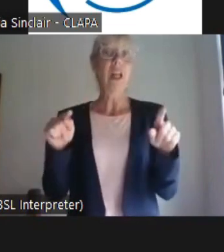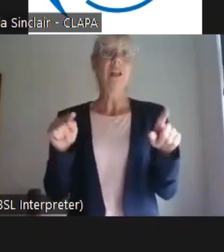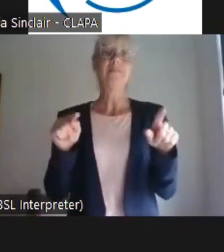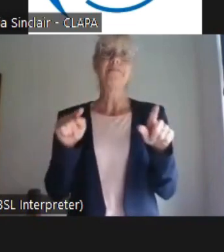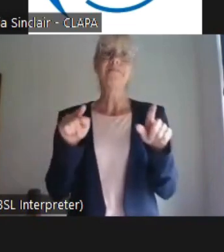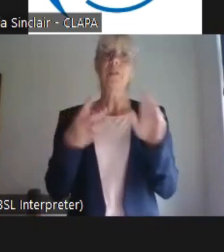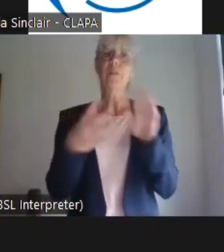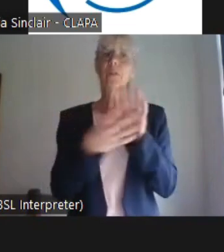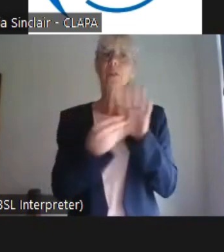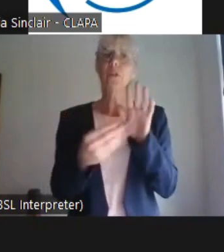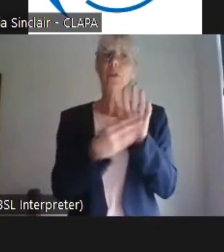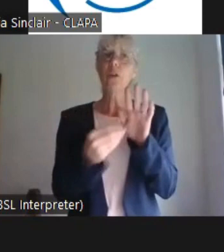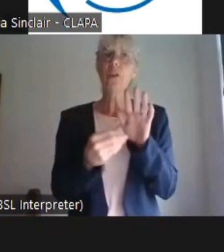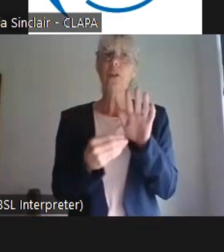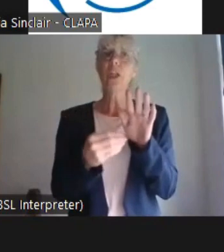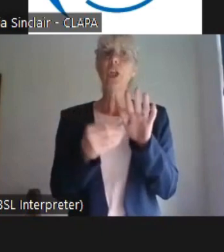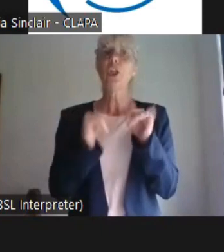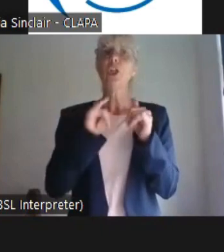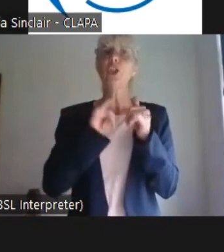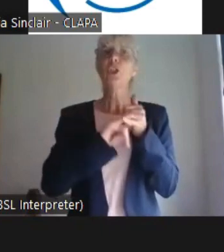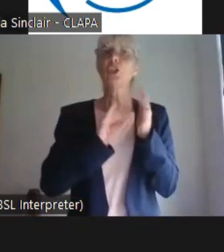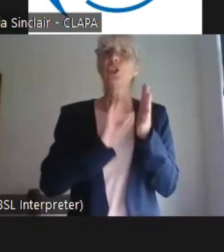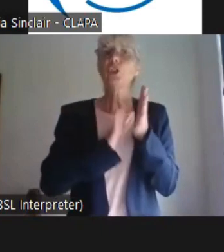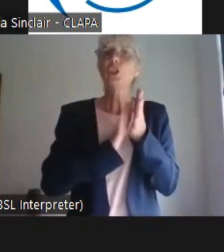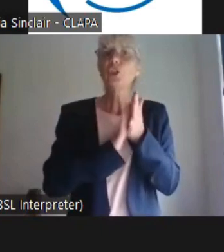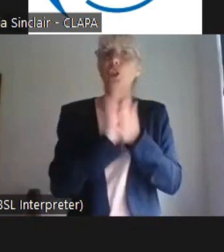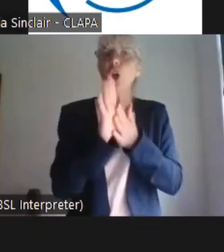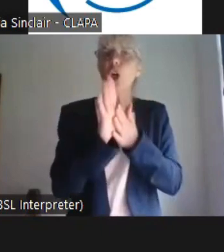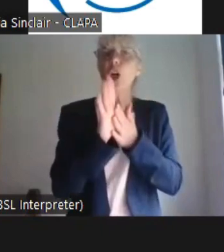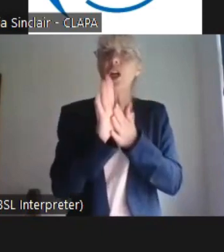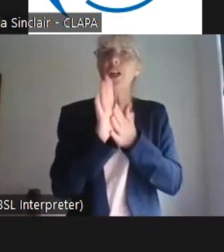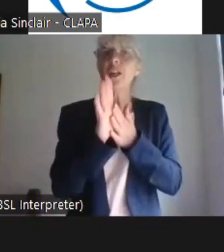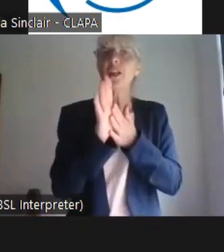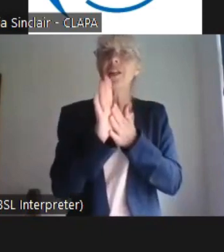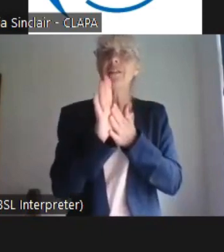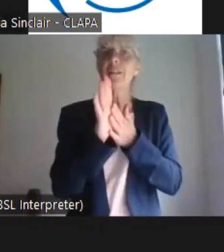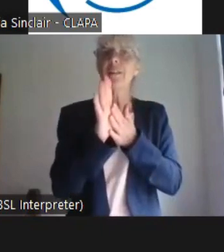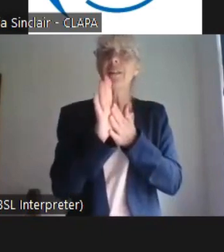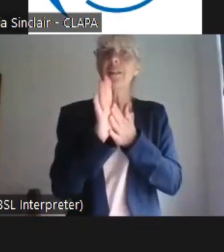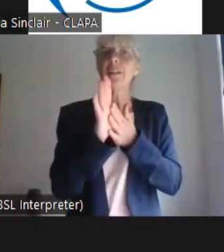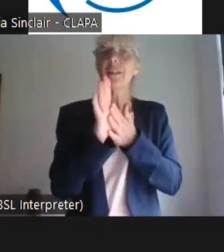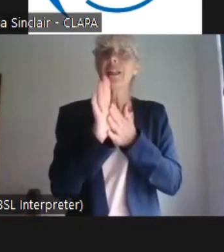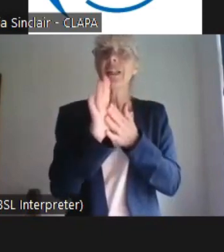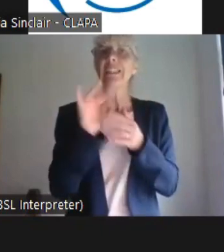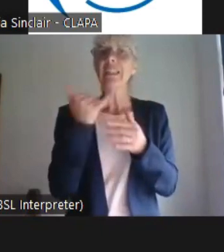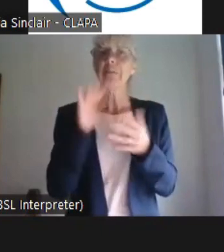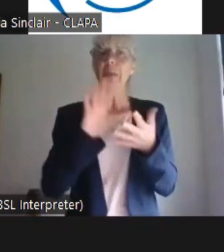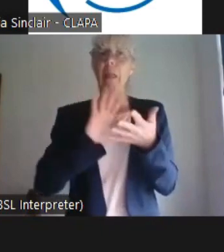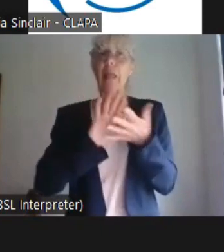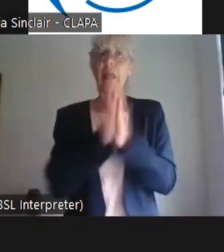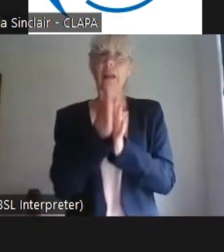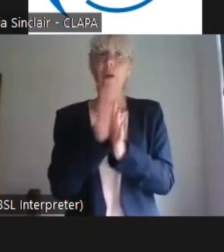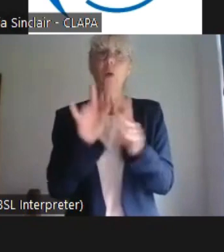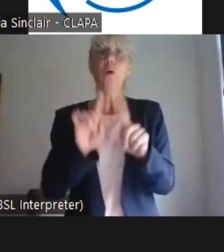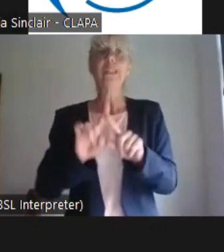and shh sometimes those are the ones that are distorted or that are different and and